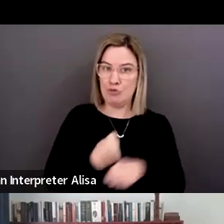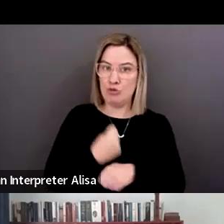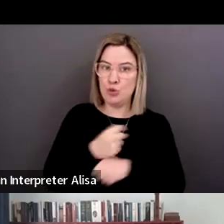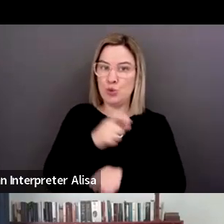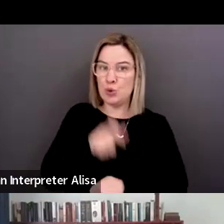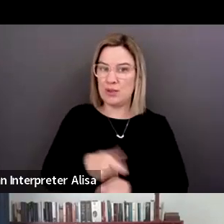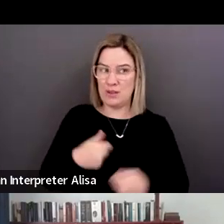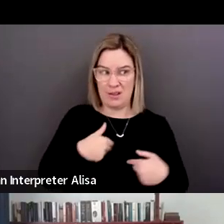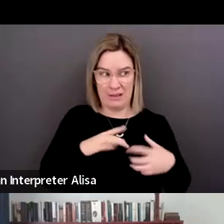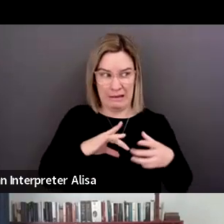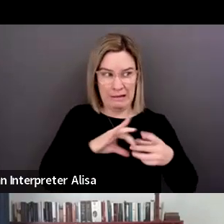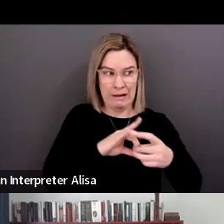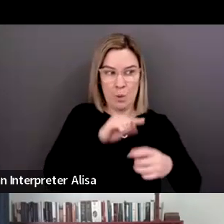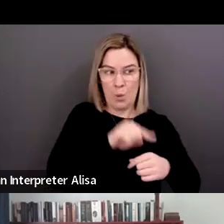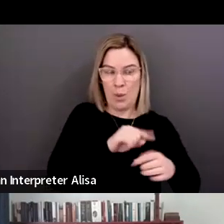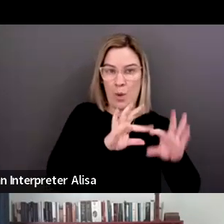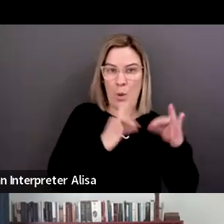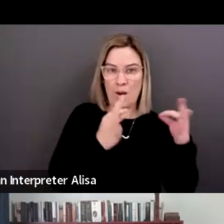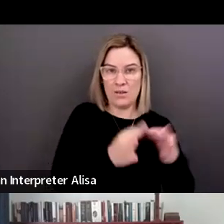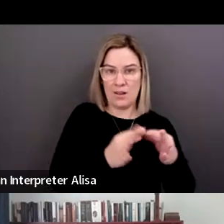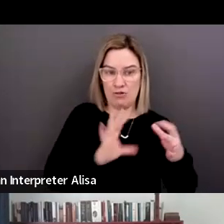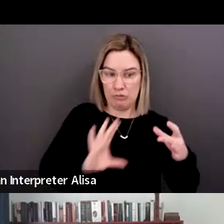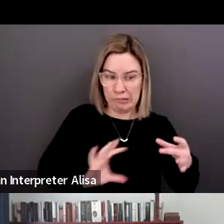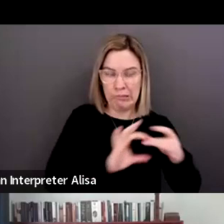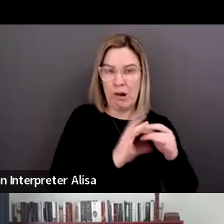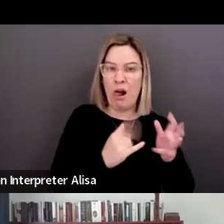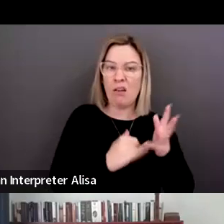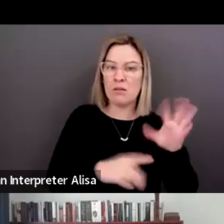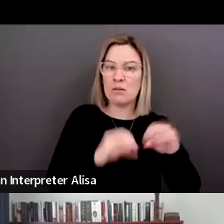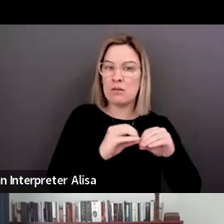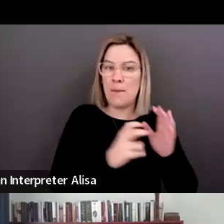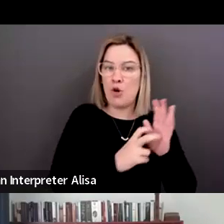collective sort of shown, but what Lana and I were concerned with as